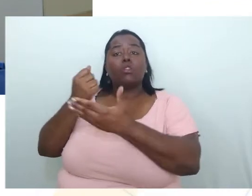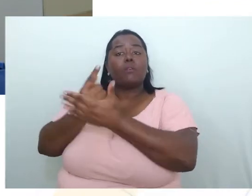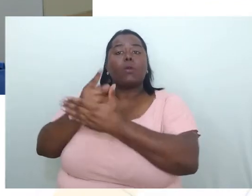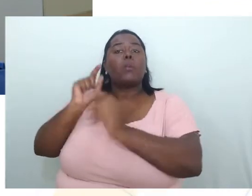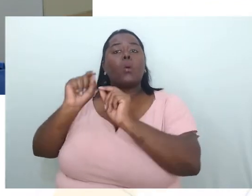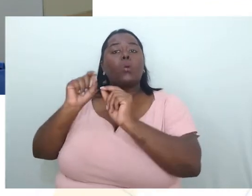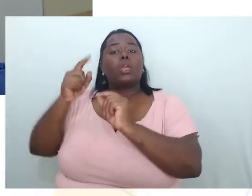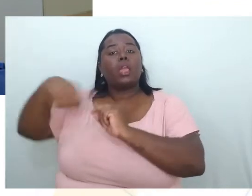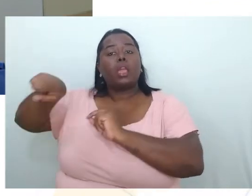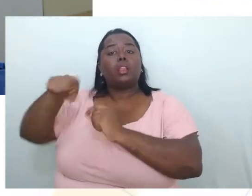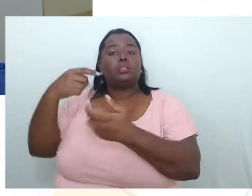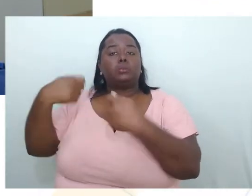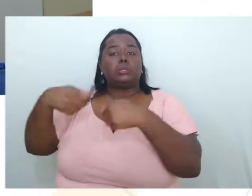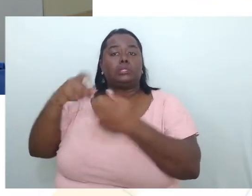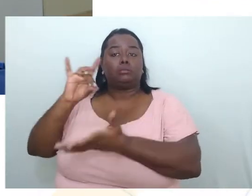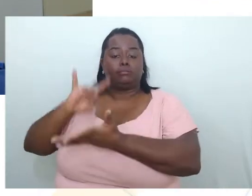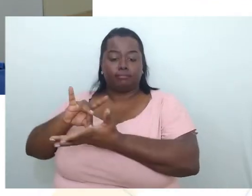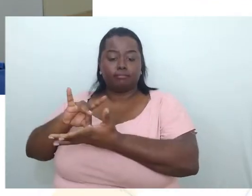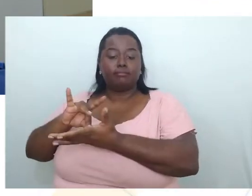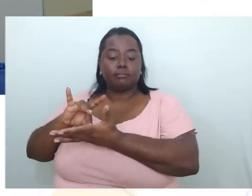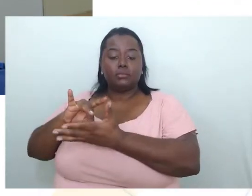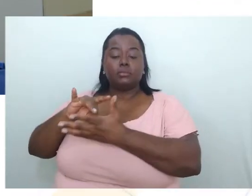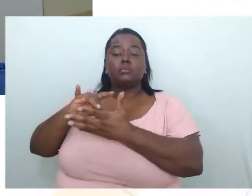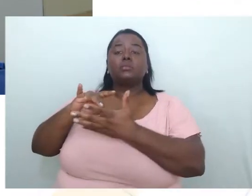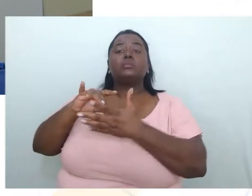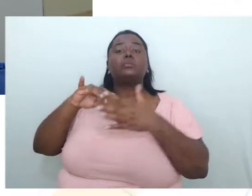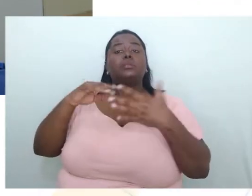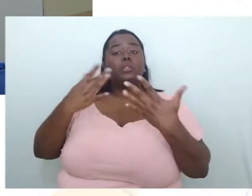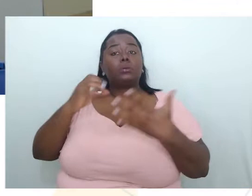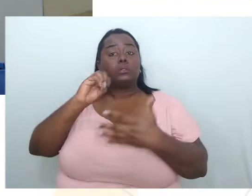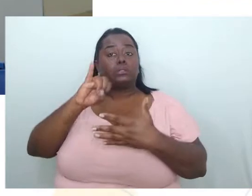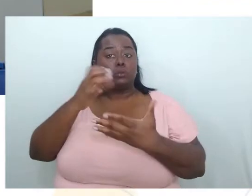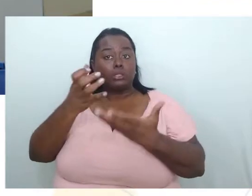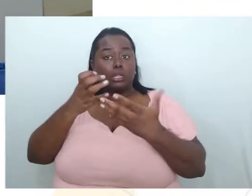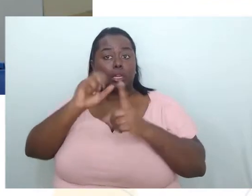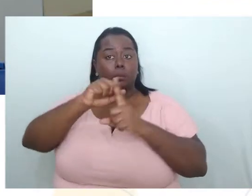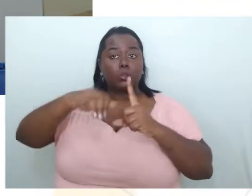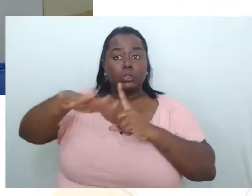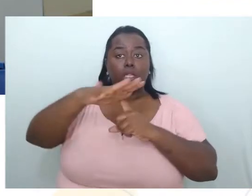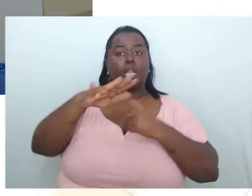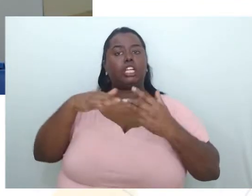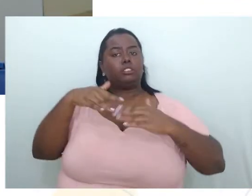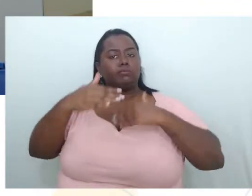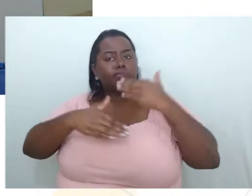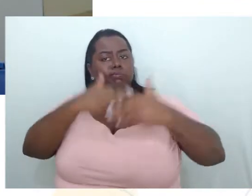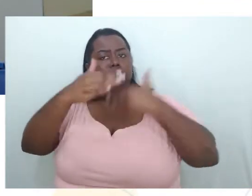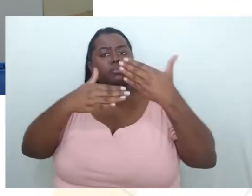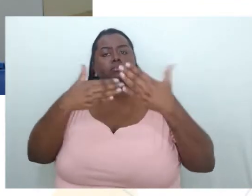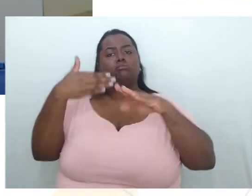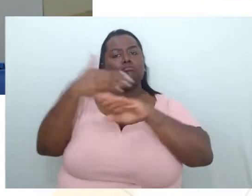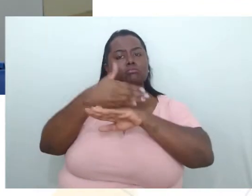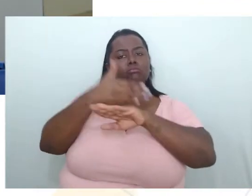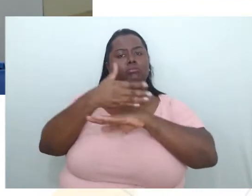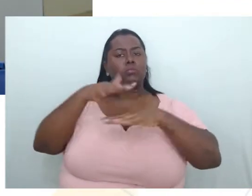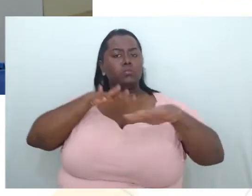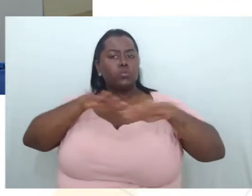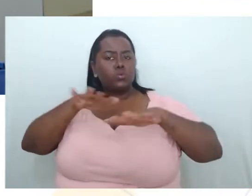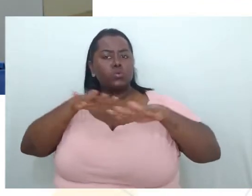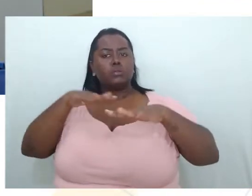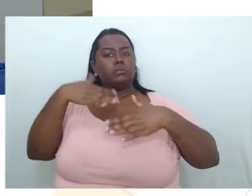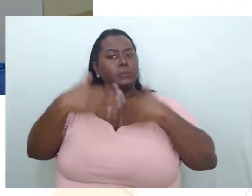he is saying that if you want a productive participatory society you need to